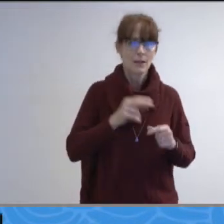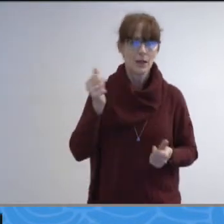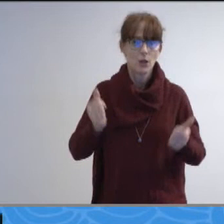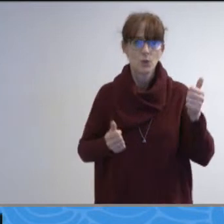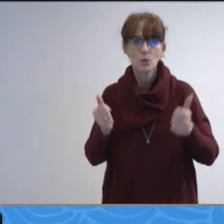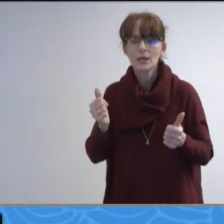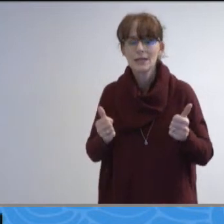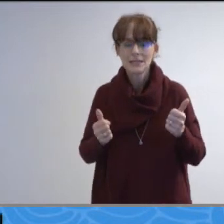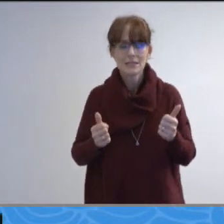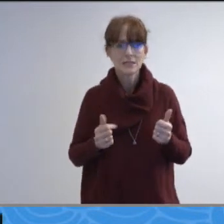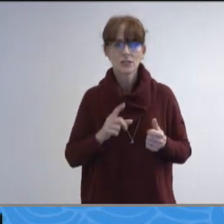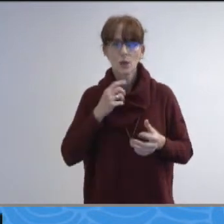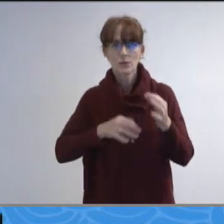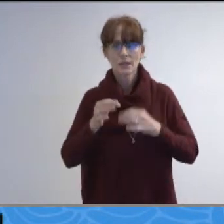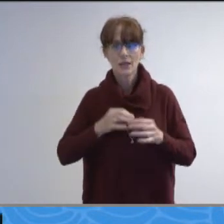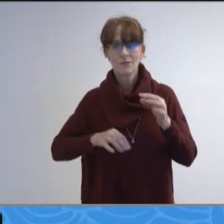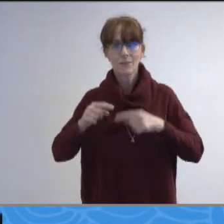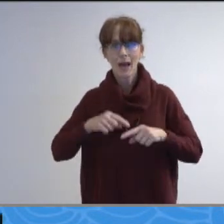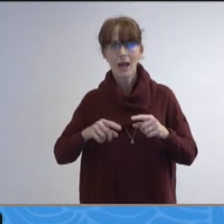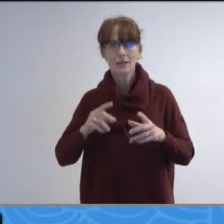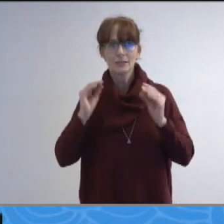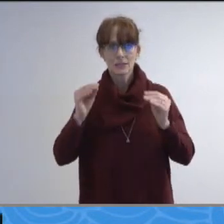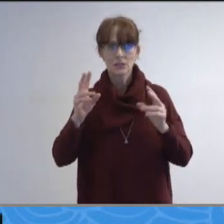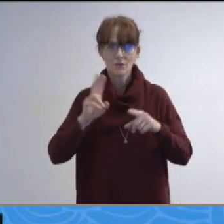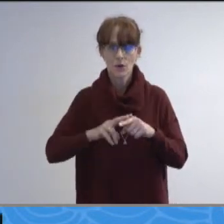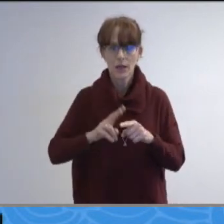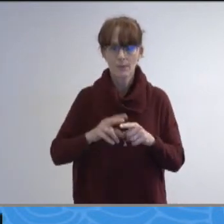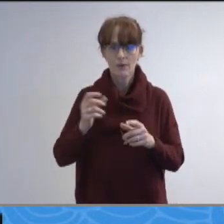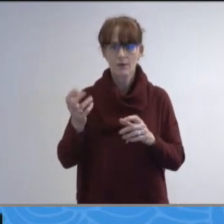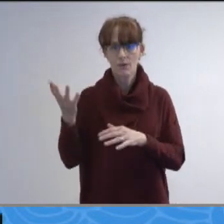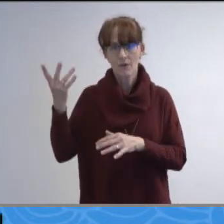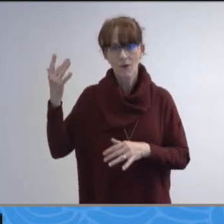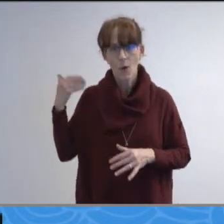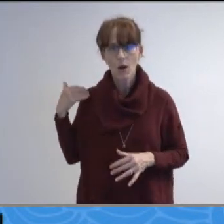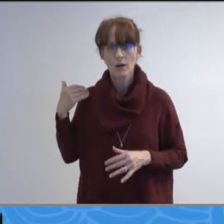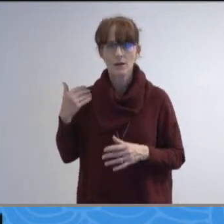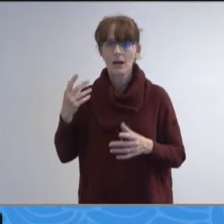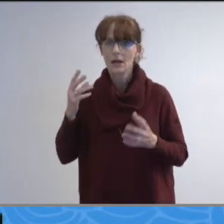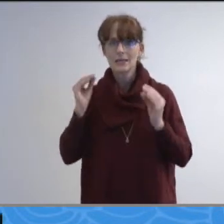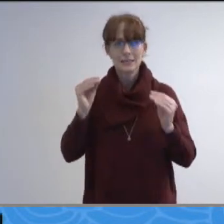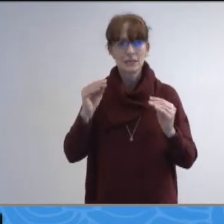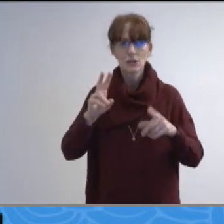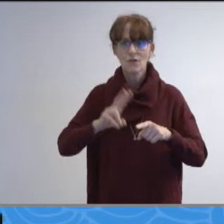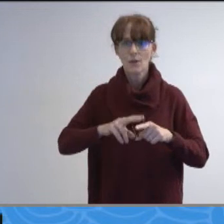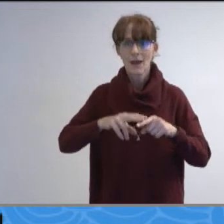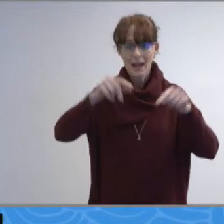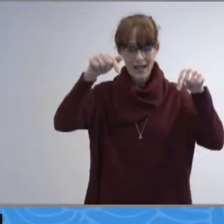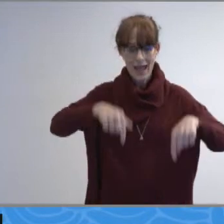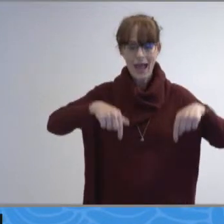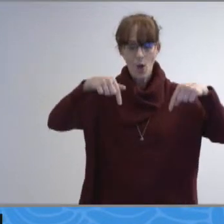So really instead of going back and trying to teach vocabulary from years before, I'm going to teach just the vocabulary I need right now